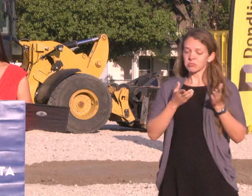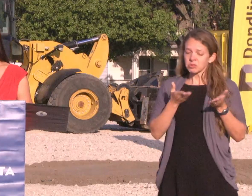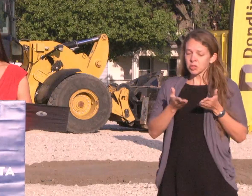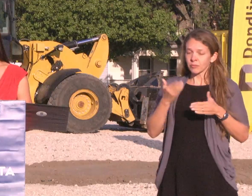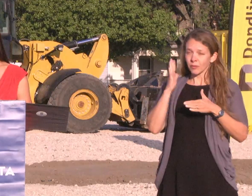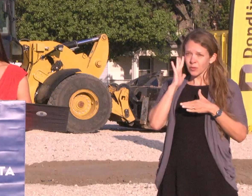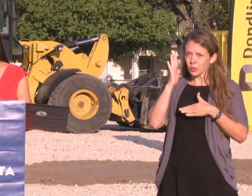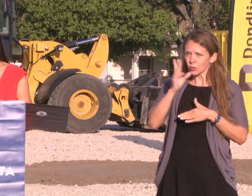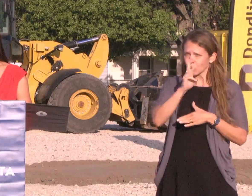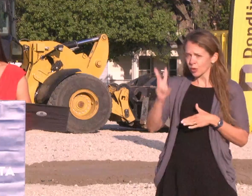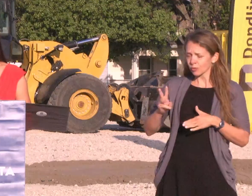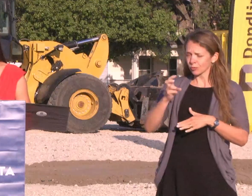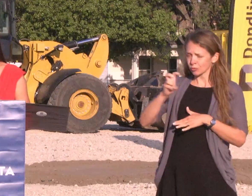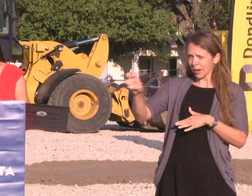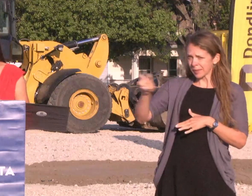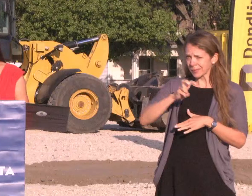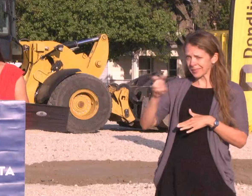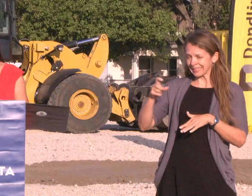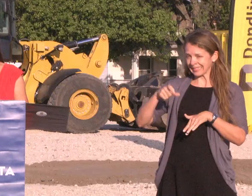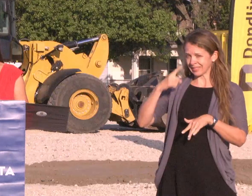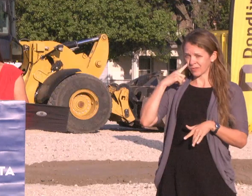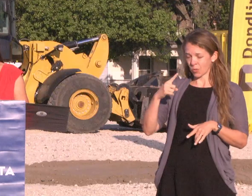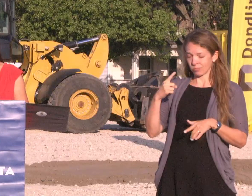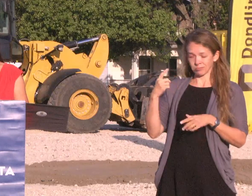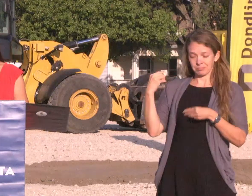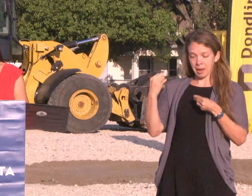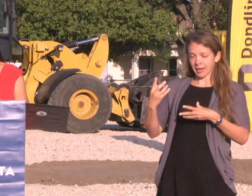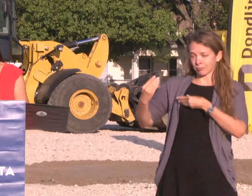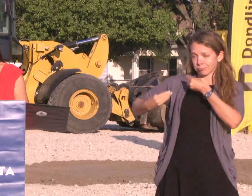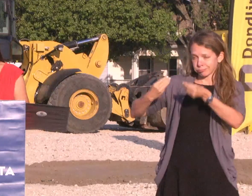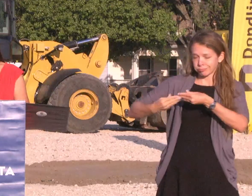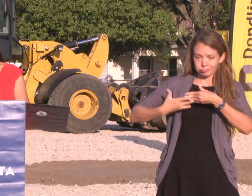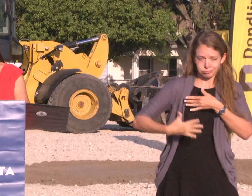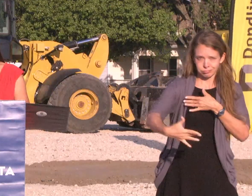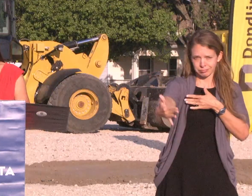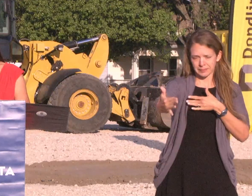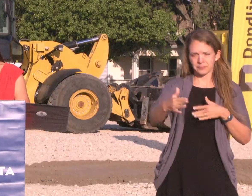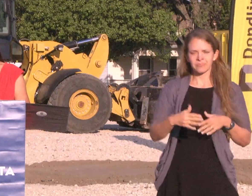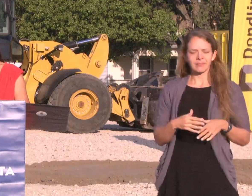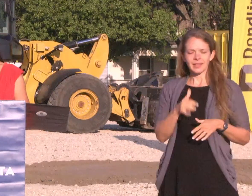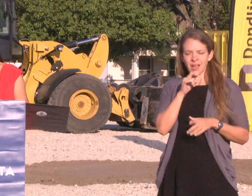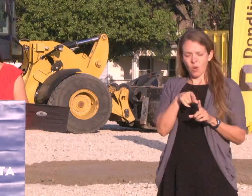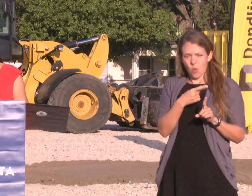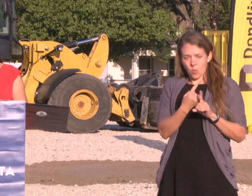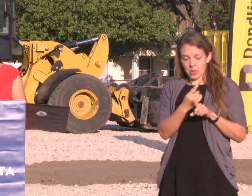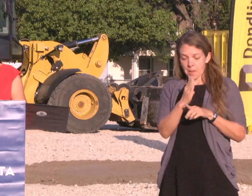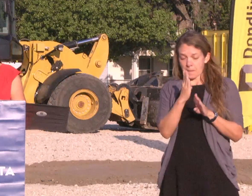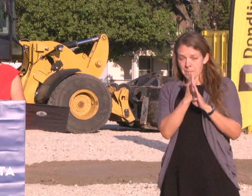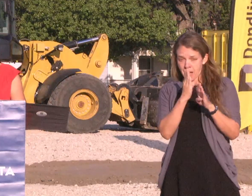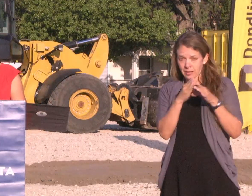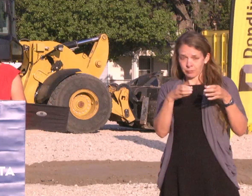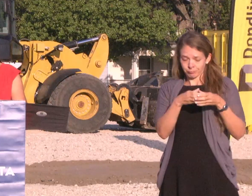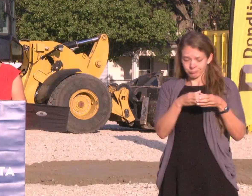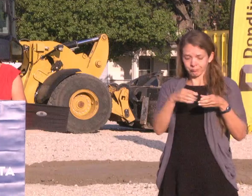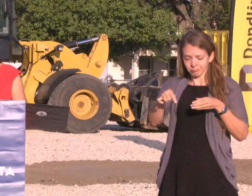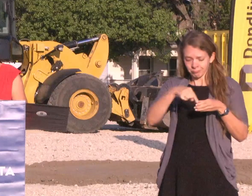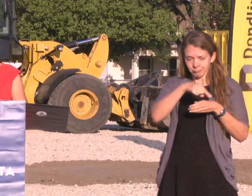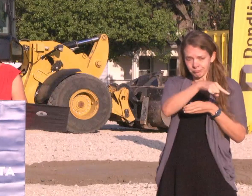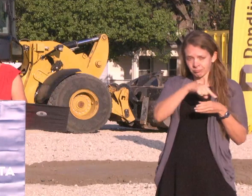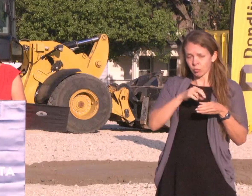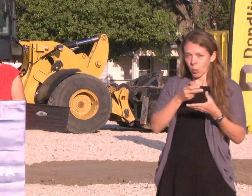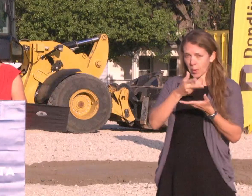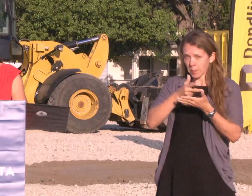wiah Transportation needs for generations to come it is not just a bus depot or a parking garage